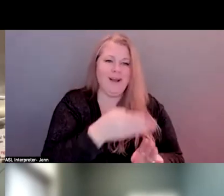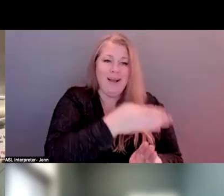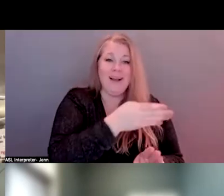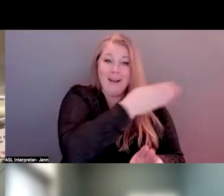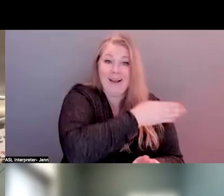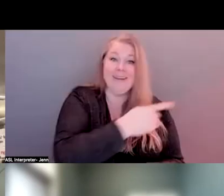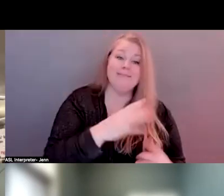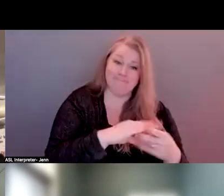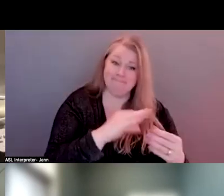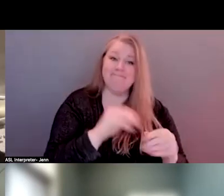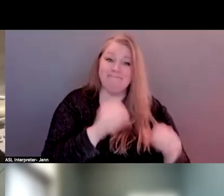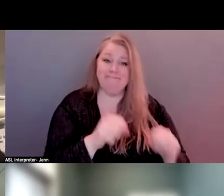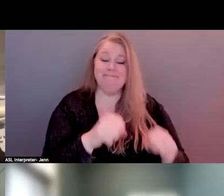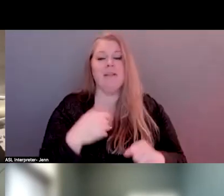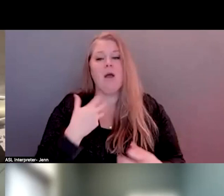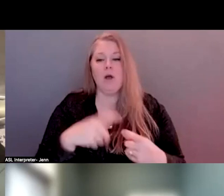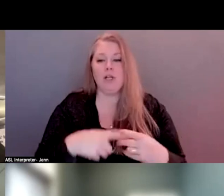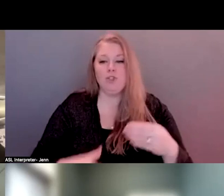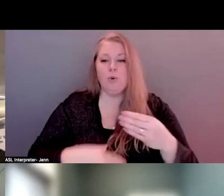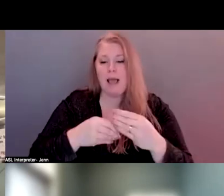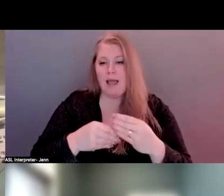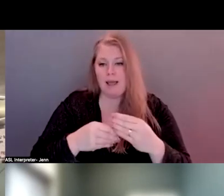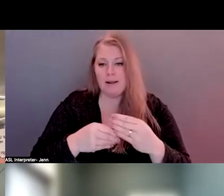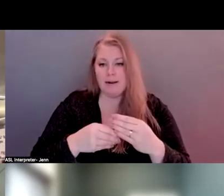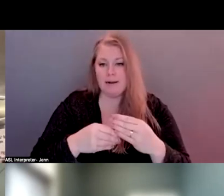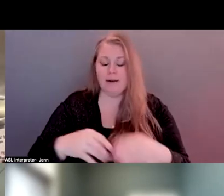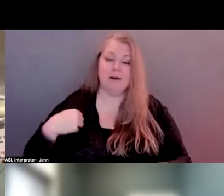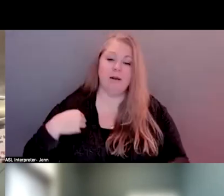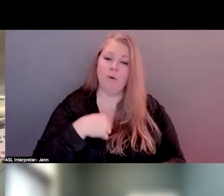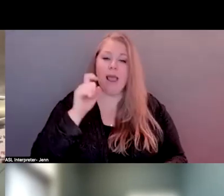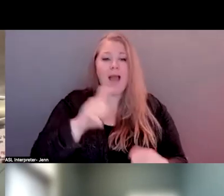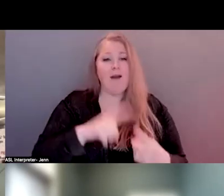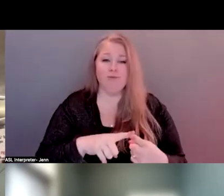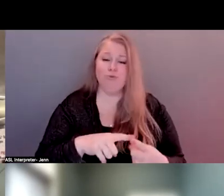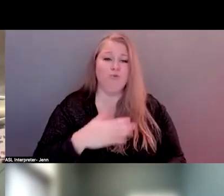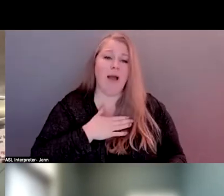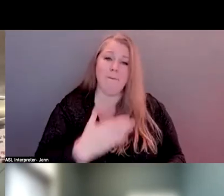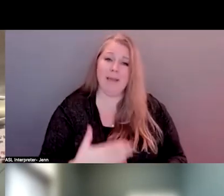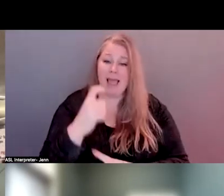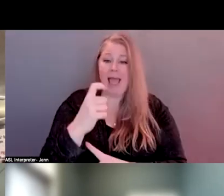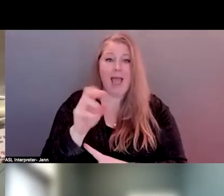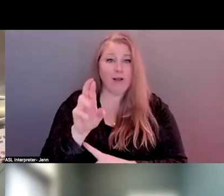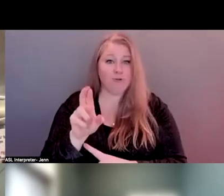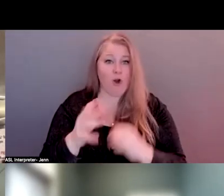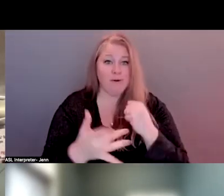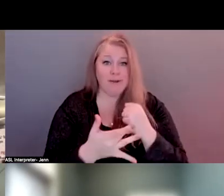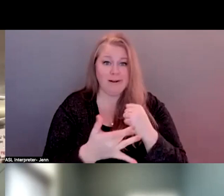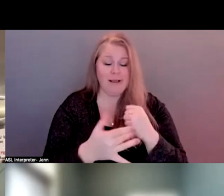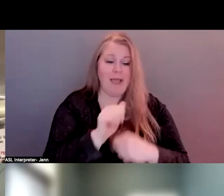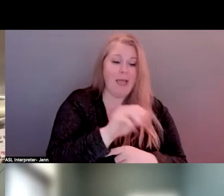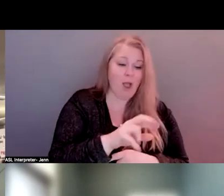and I also want to add that we have to make that XR technology including AR/ VR and mixed reality.